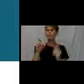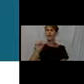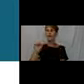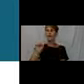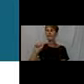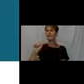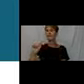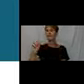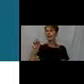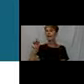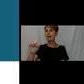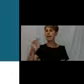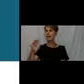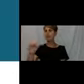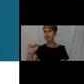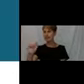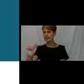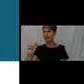or the U.S government, next slide.